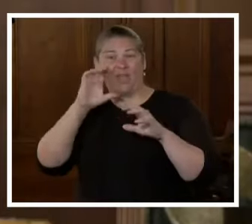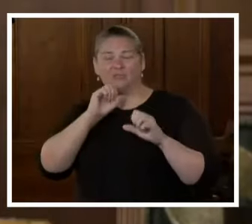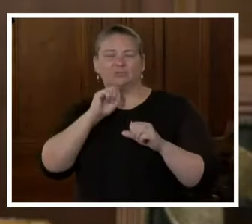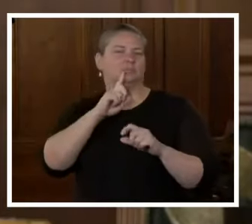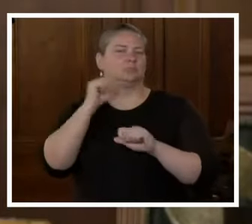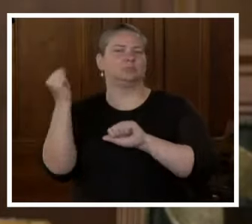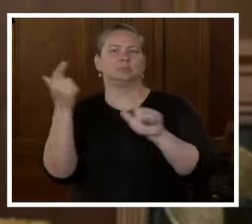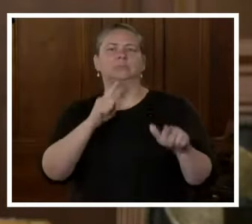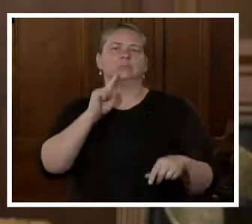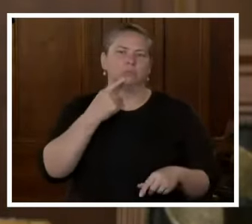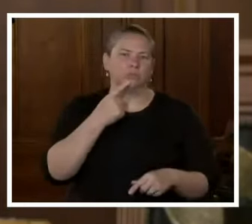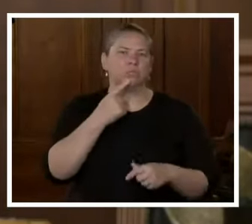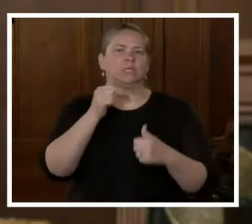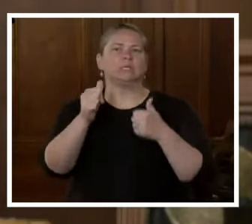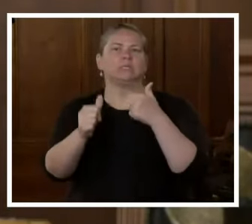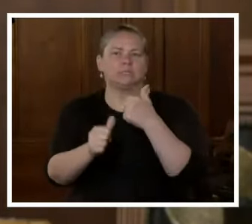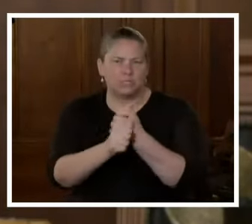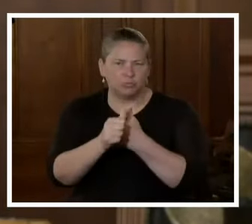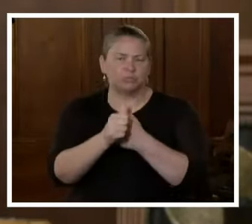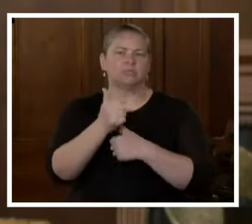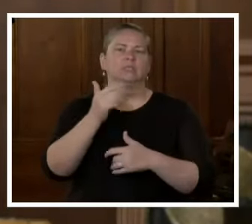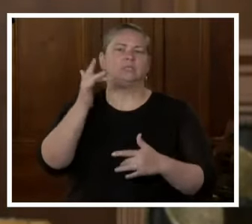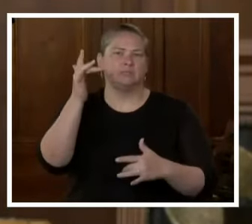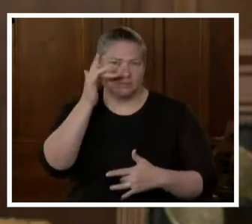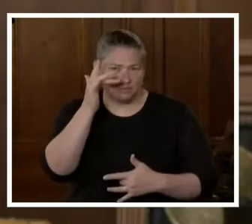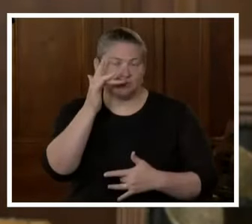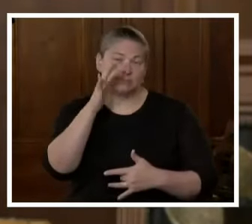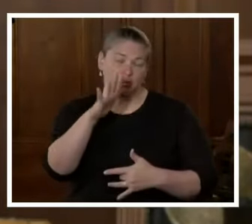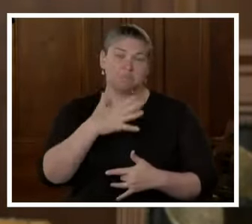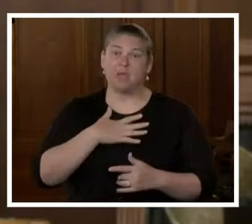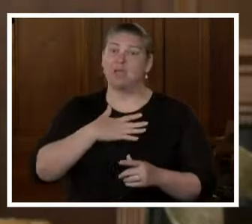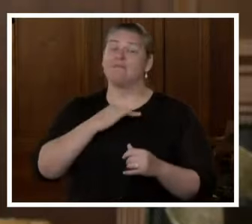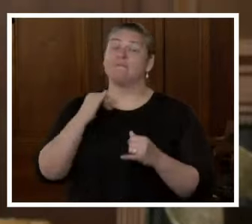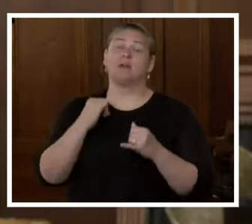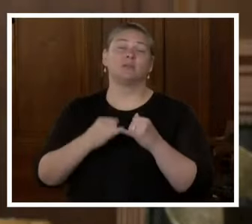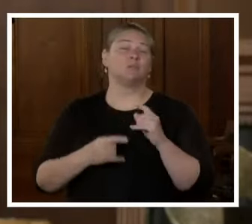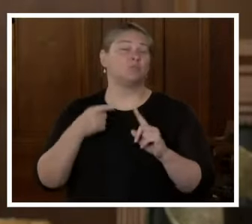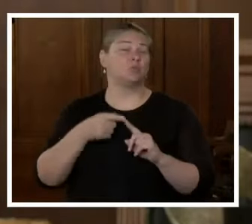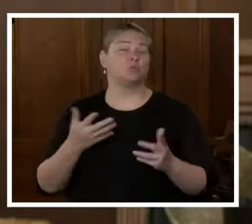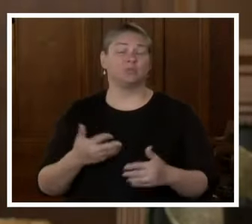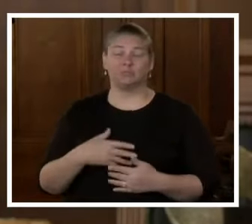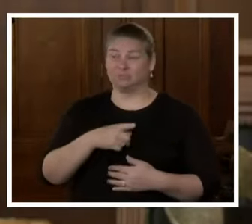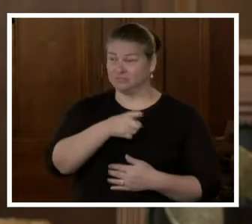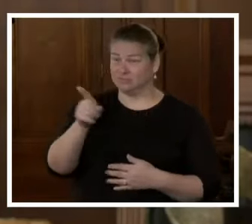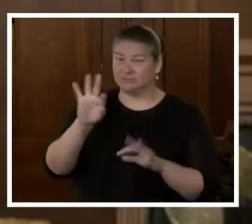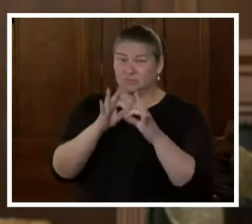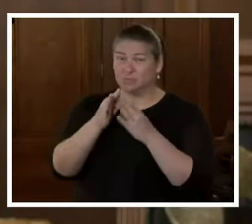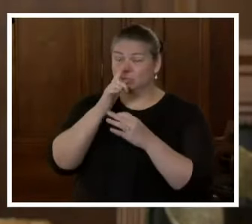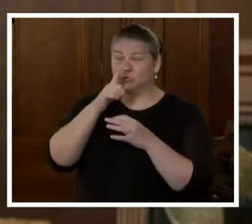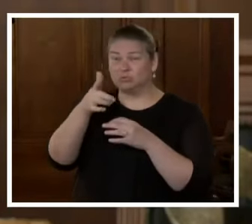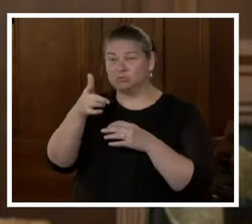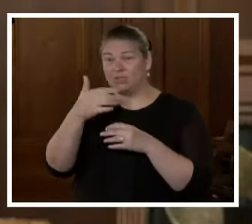MASKS, PRACTICE SOCIAL DISTANCING, AND PLEASE USE ENHANCED HAND HYGIENE, WASHING YOUR HANDS AND USING HAND